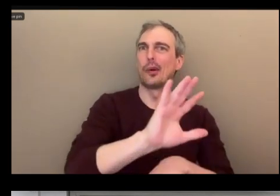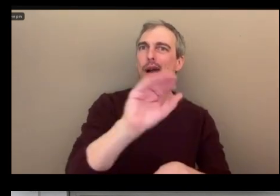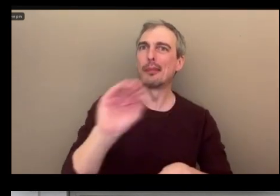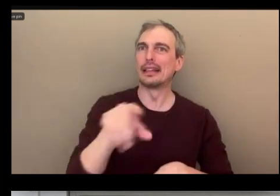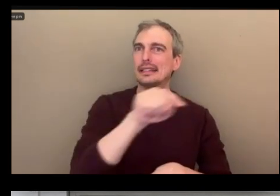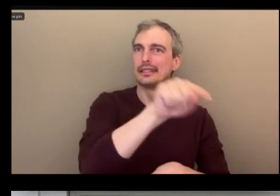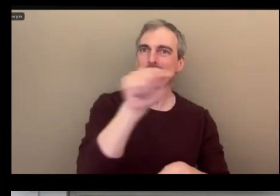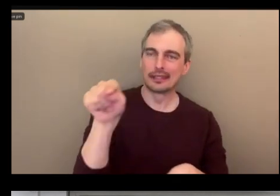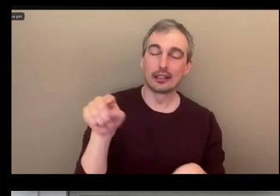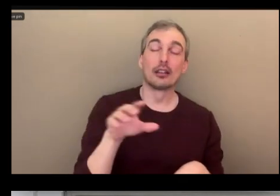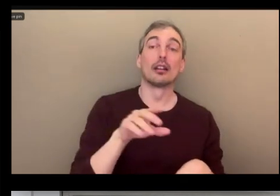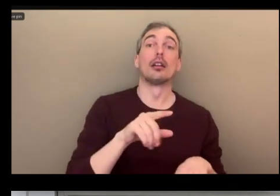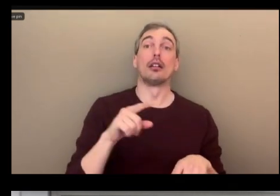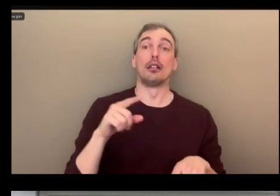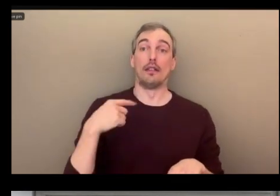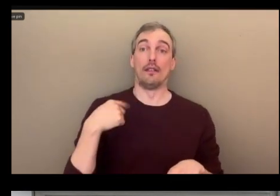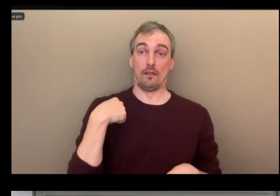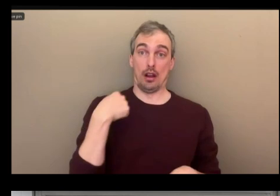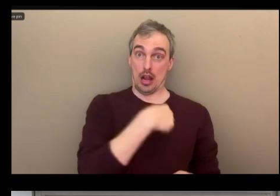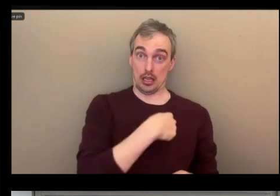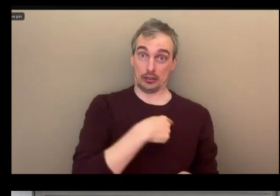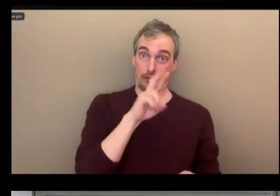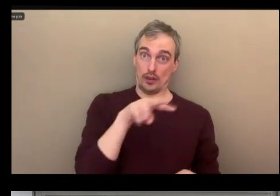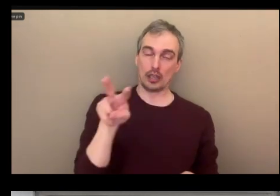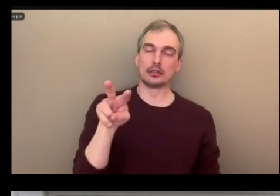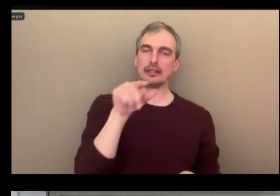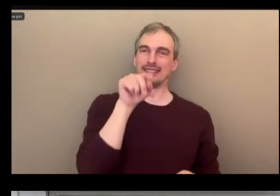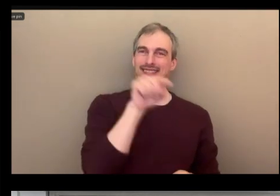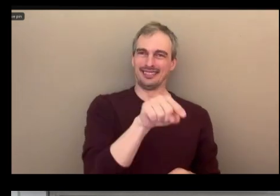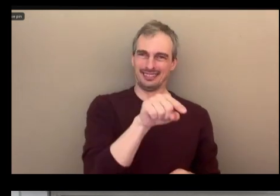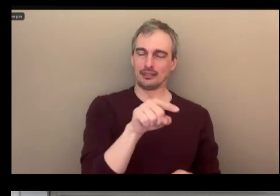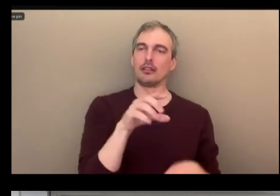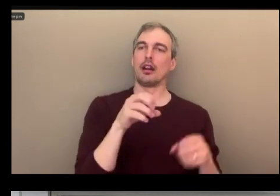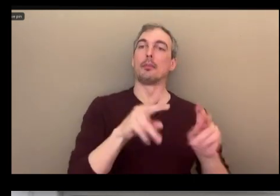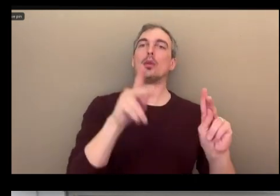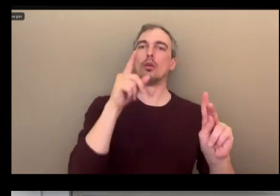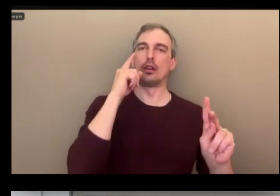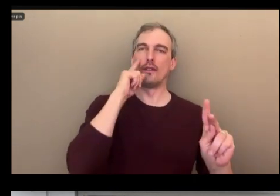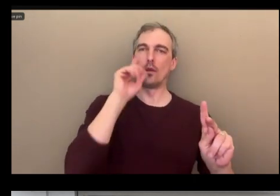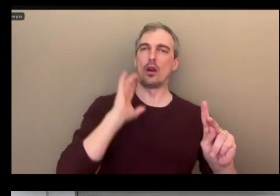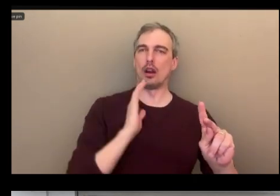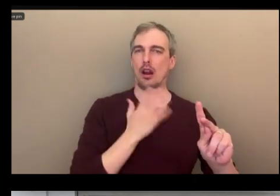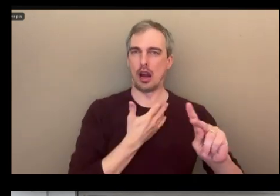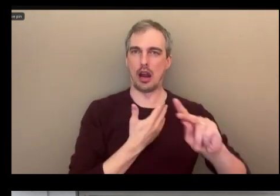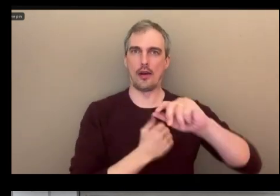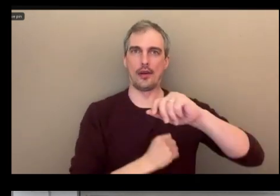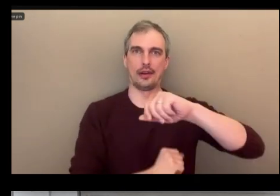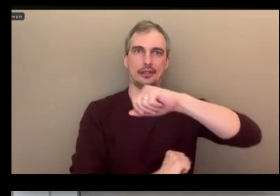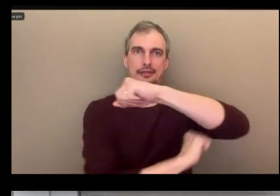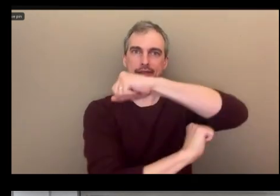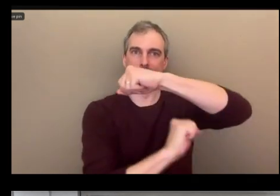education and awareness pillar. It's a really big event for us. Usually about a four-hour event each year.